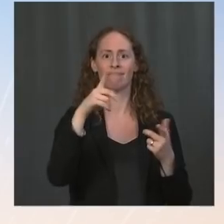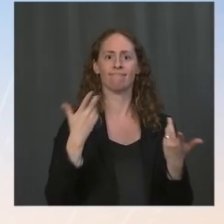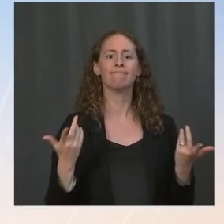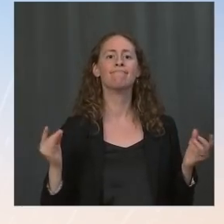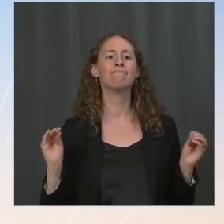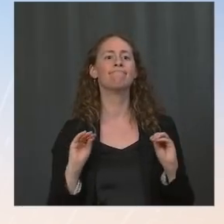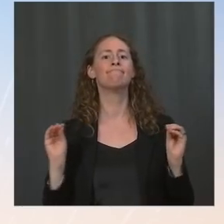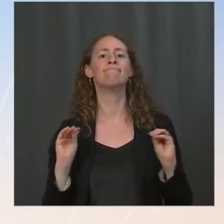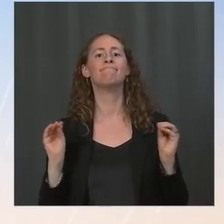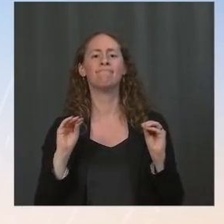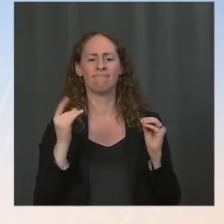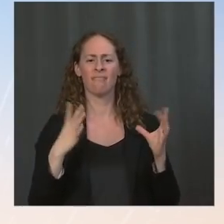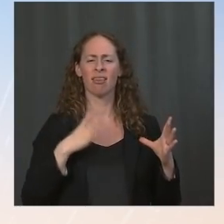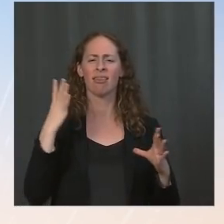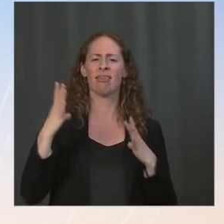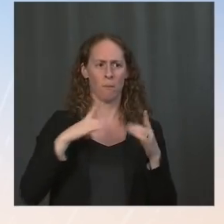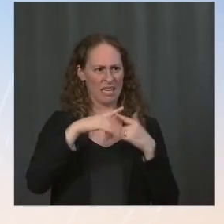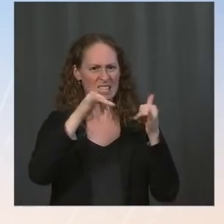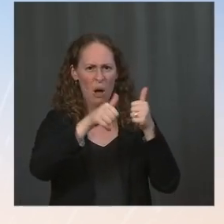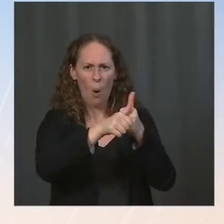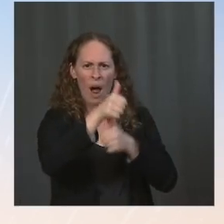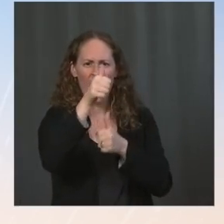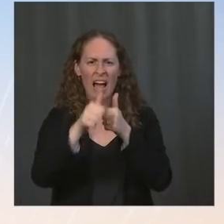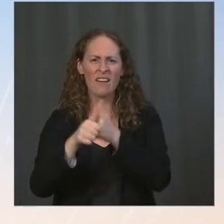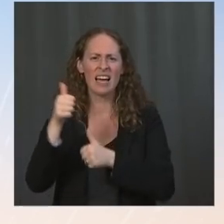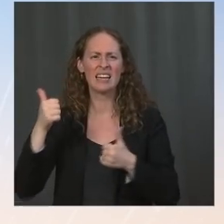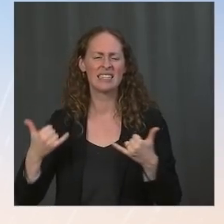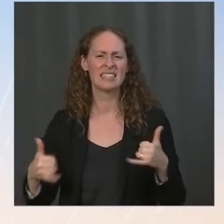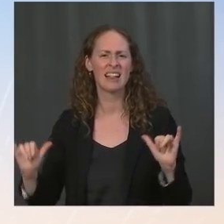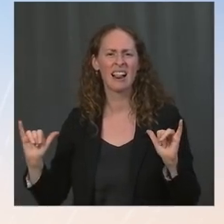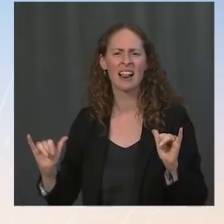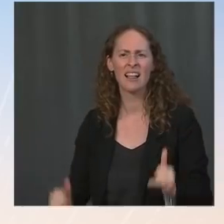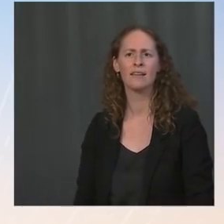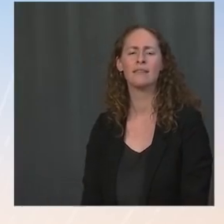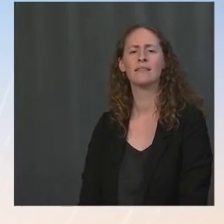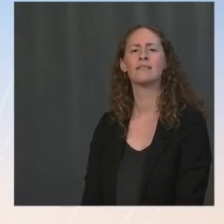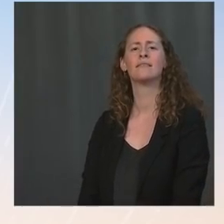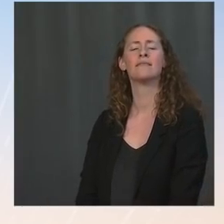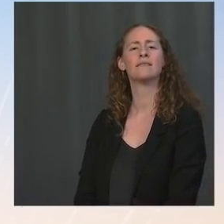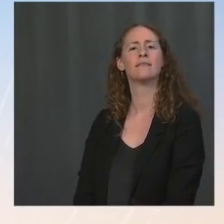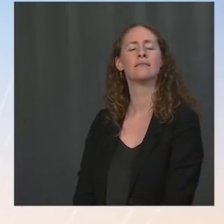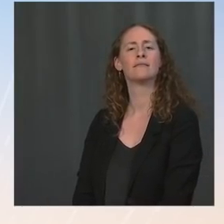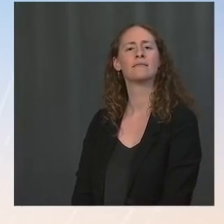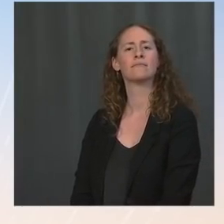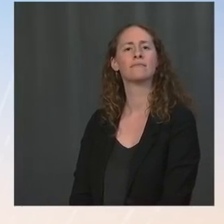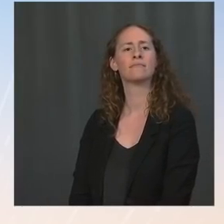or around the world from growing. The Press: Just last question, and then I'll share to the next person. Is the U.S. more or less safe today